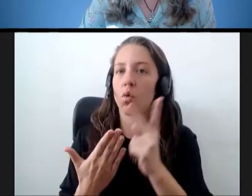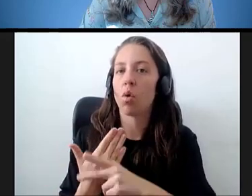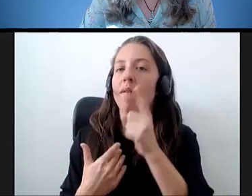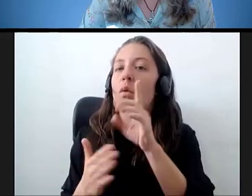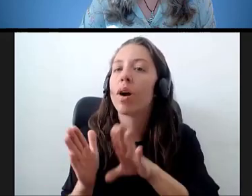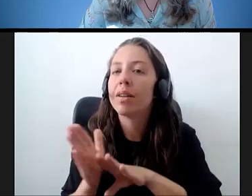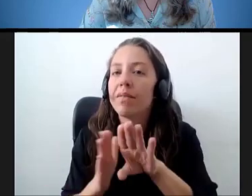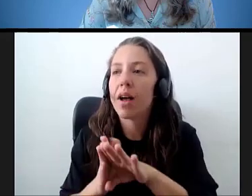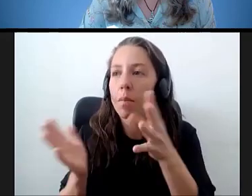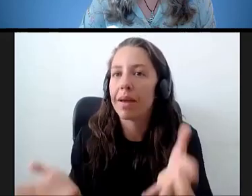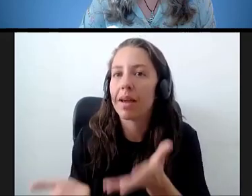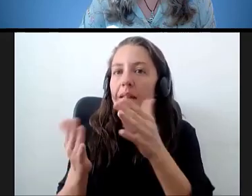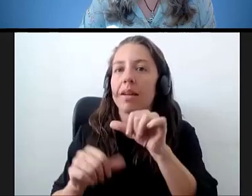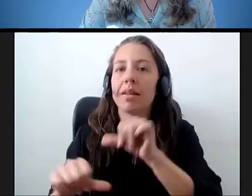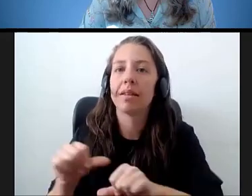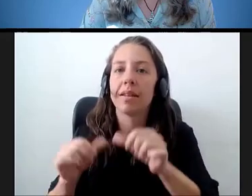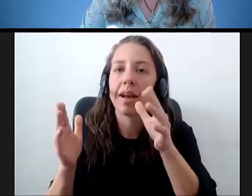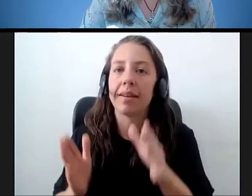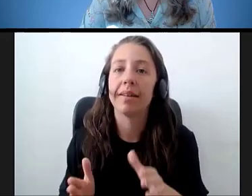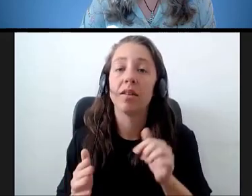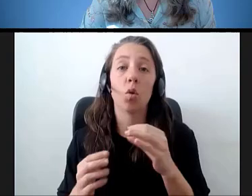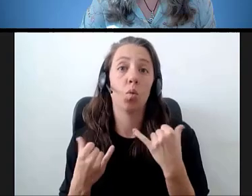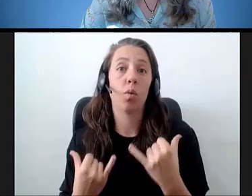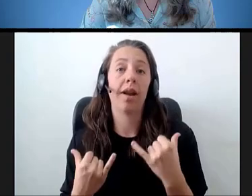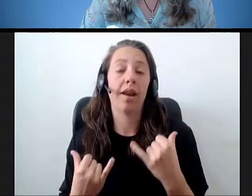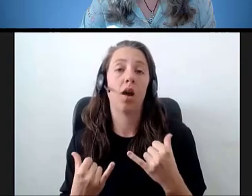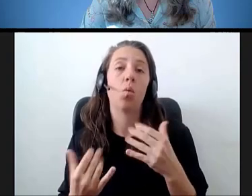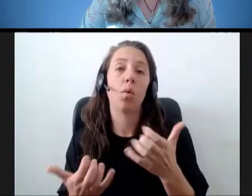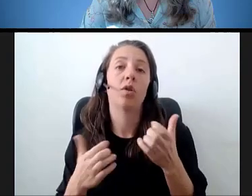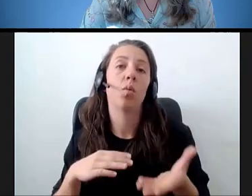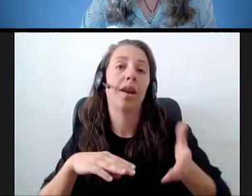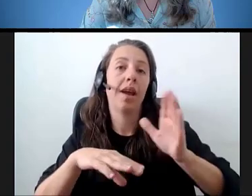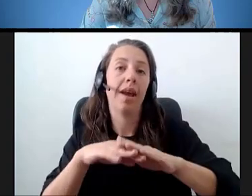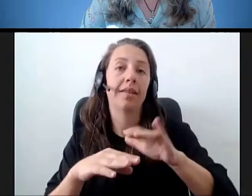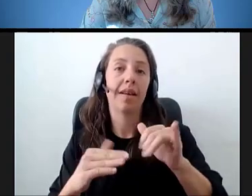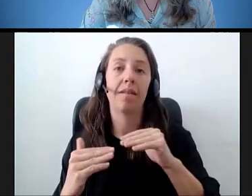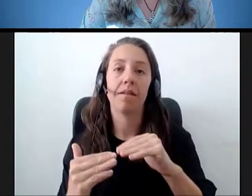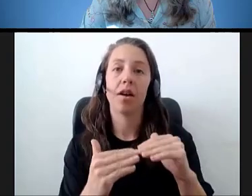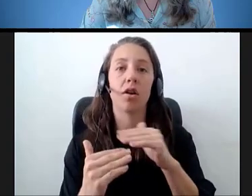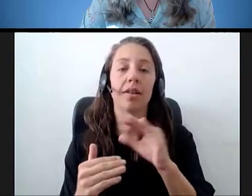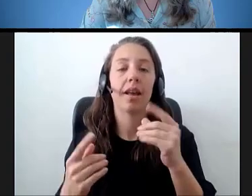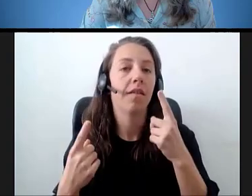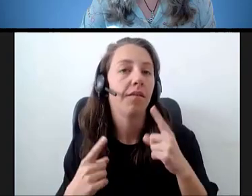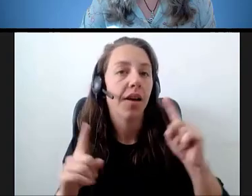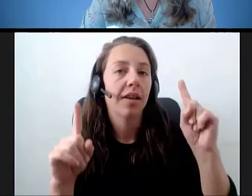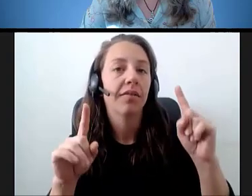Currently, efforts are underway to enhance the fairness and effectiveness of the fellowship review process.